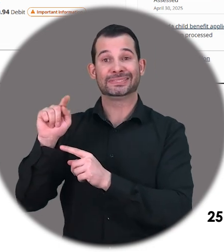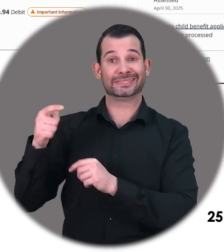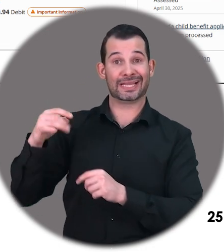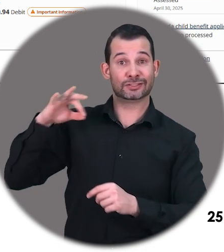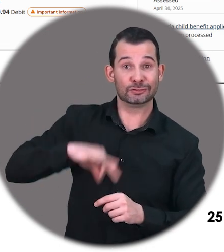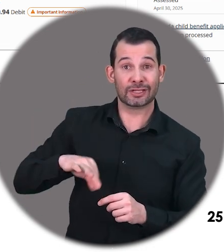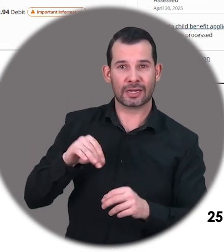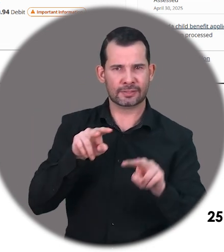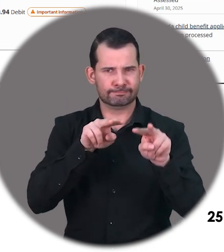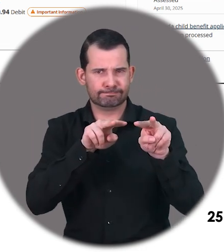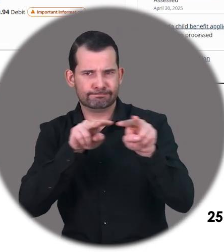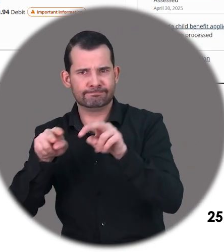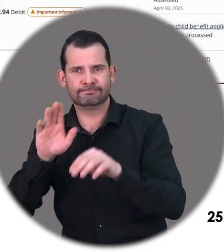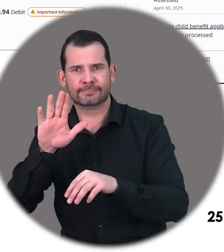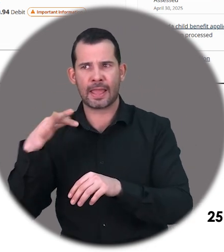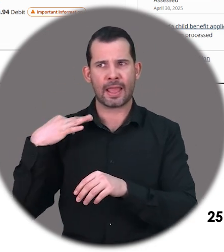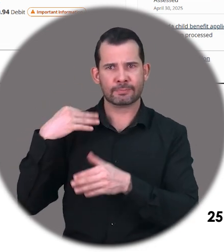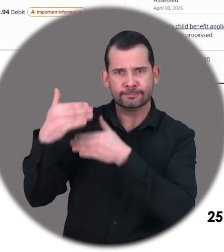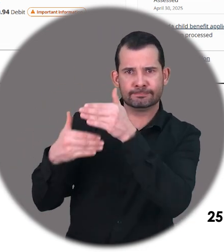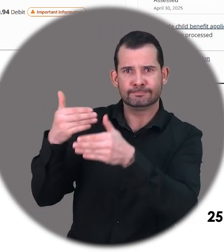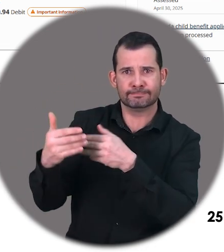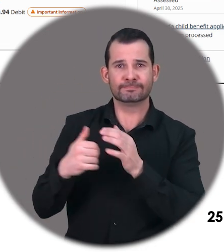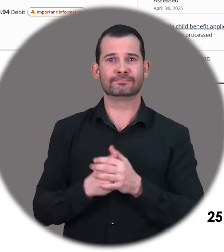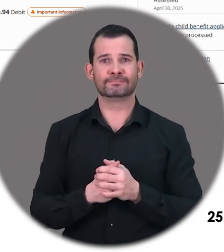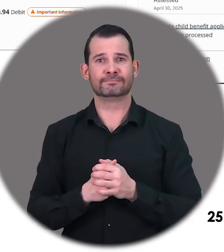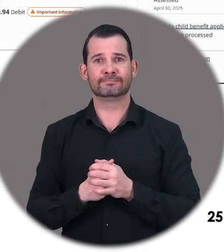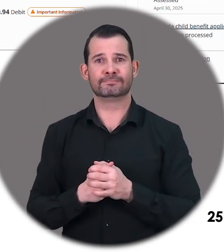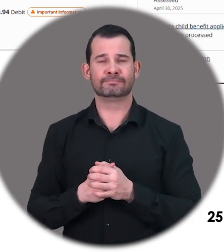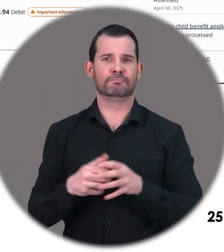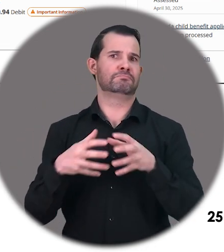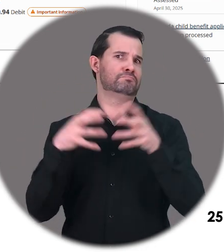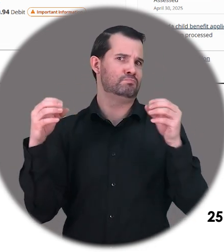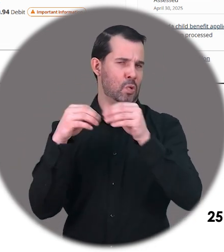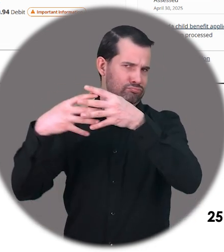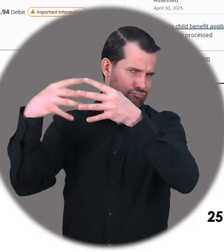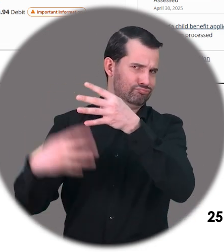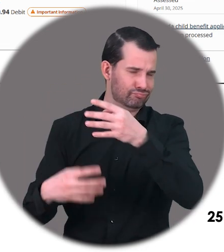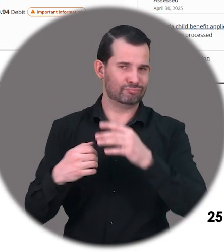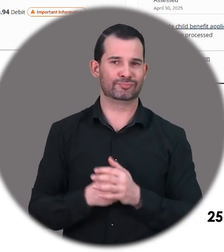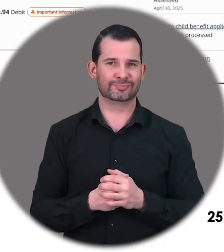tax credit and track the status of your application; And much more!